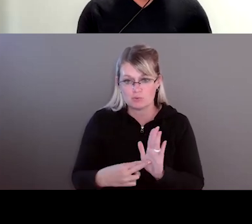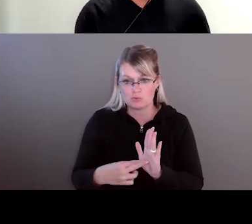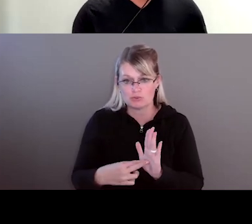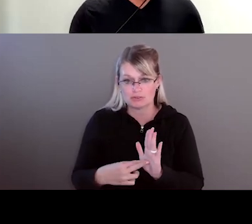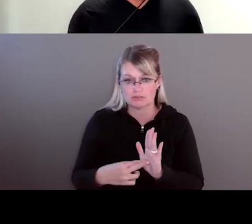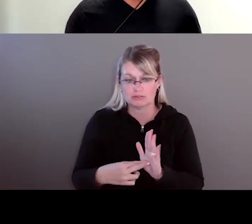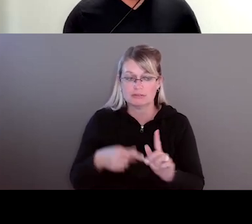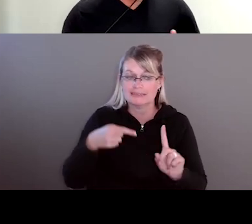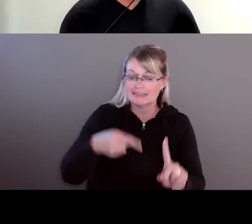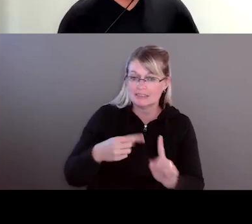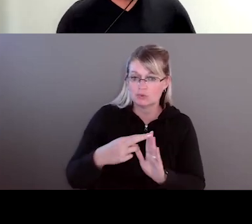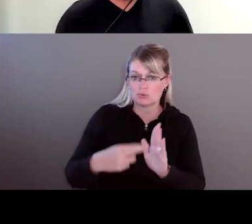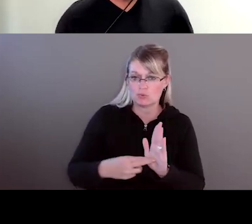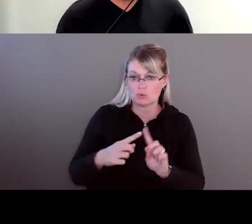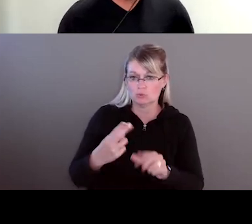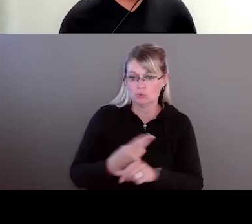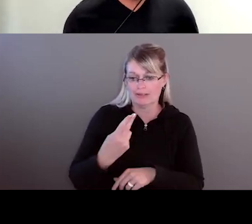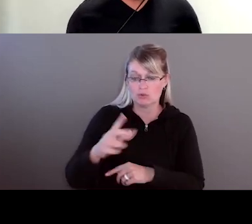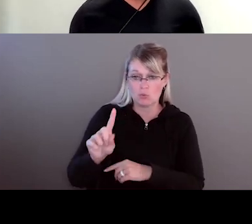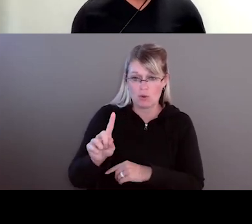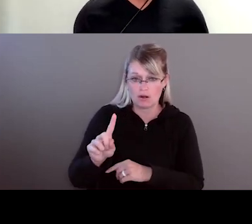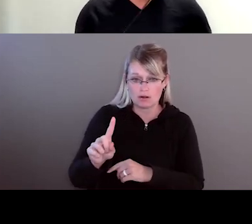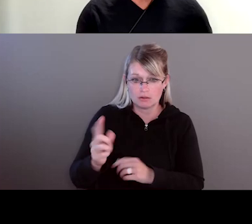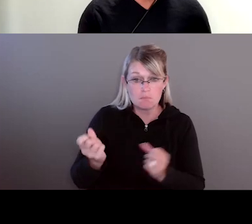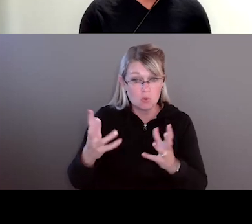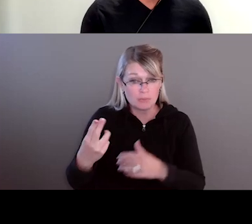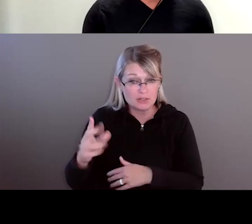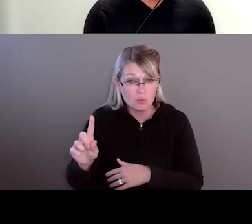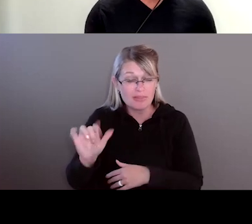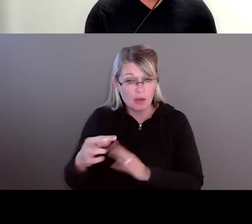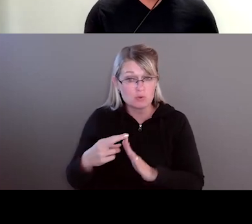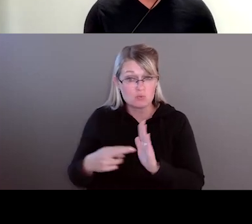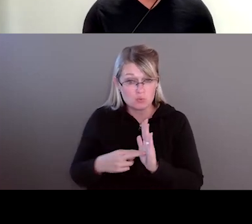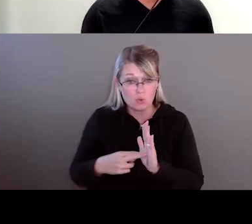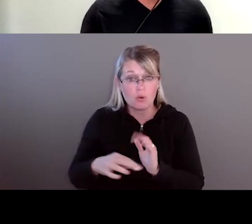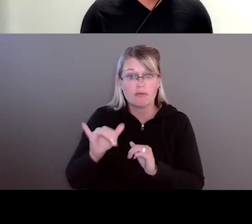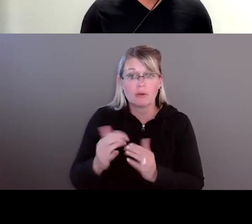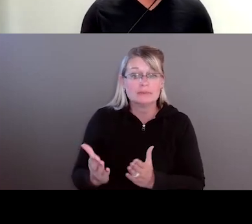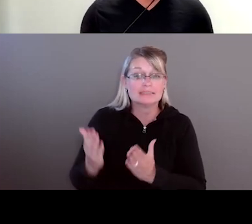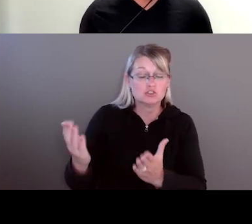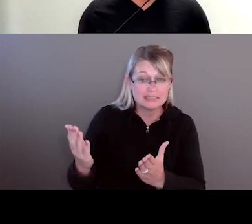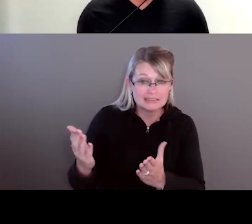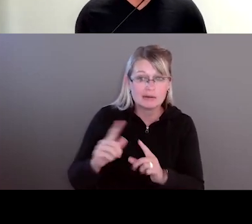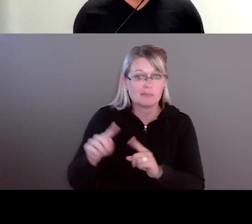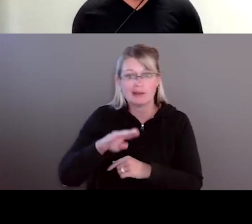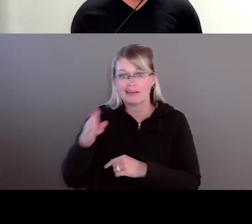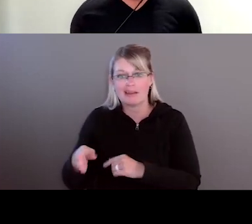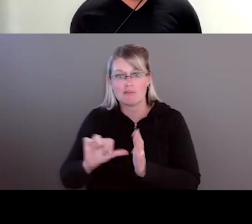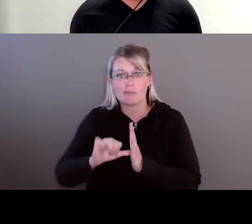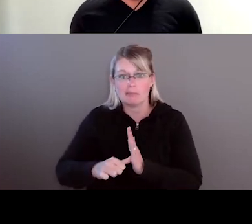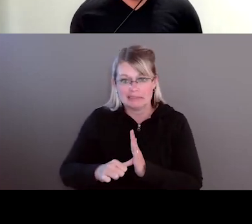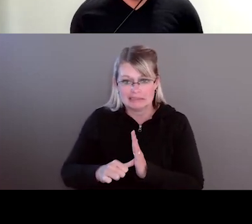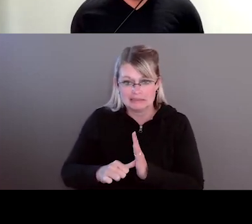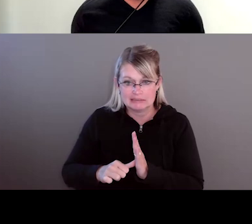This was a rule to use in H1, multiple H1s. This was suggested but never implemented.